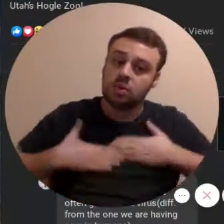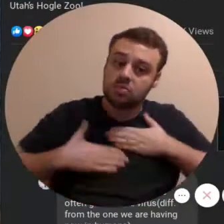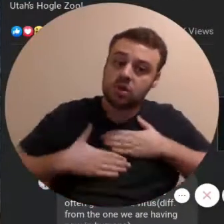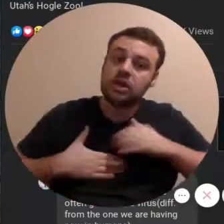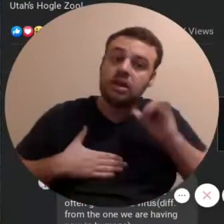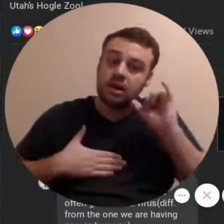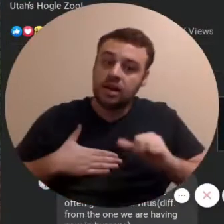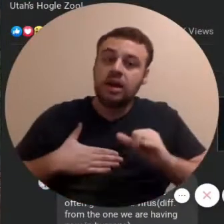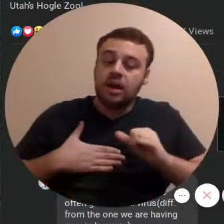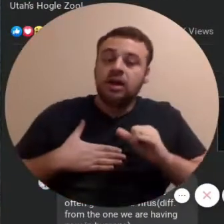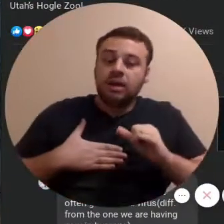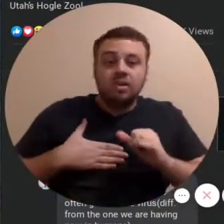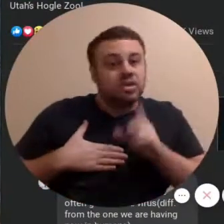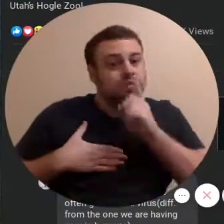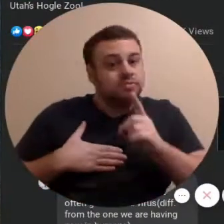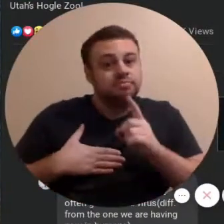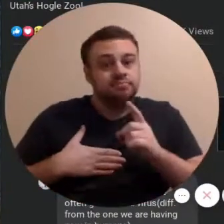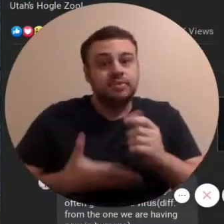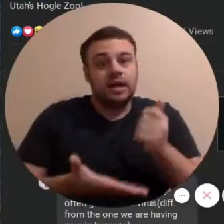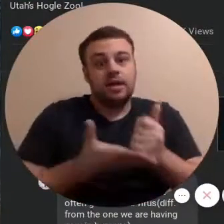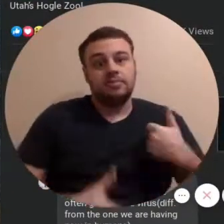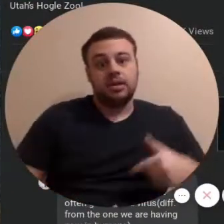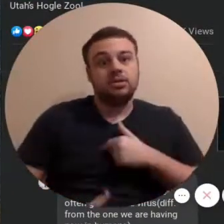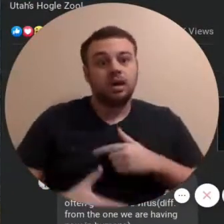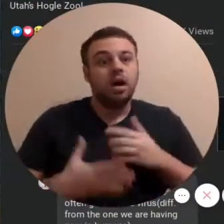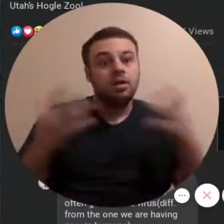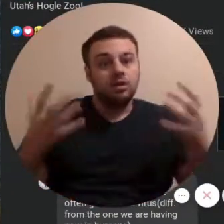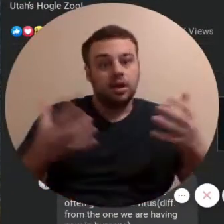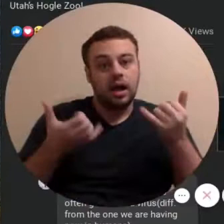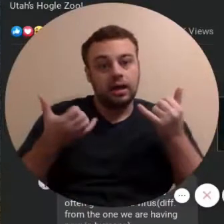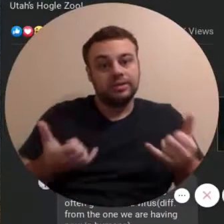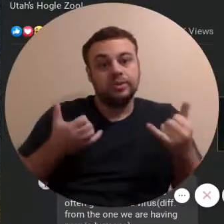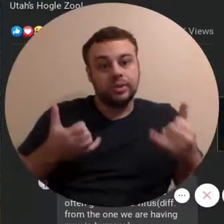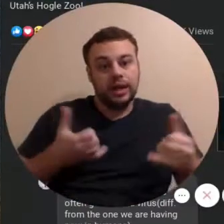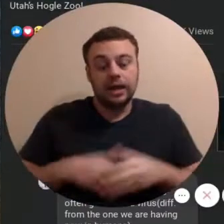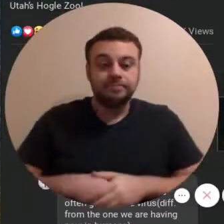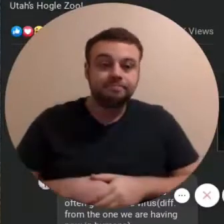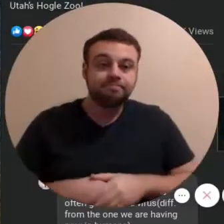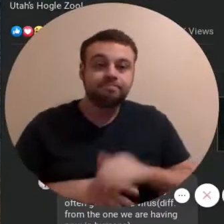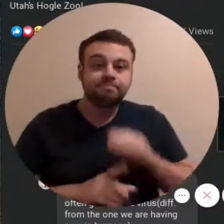these days. Now, just as a reminder we're talking Wild Aware Utah. I want to